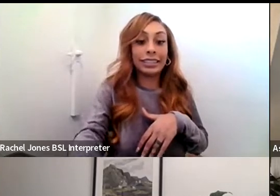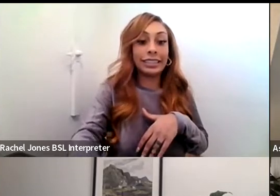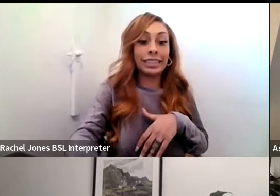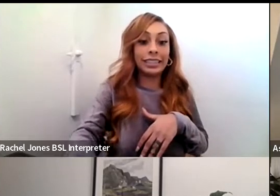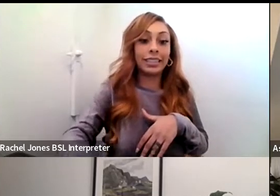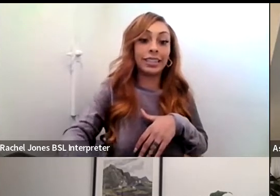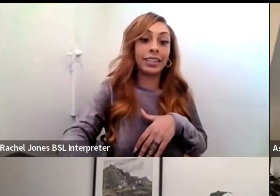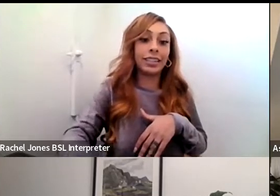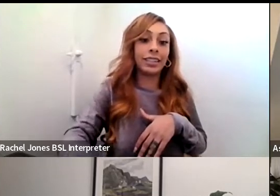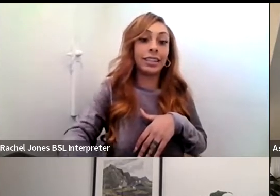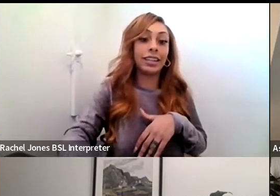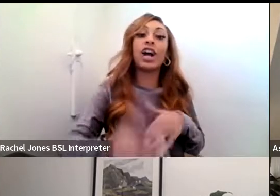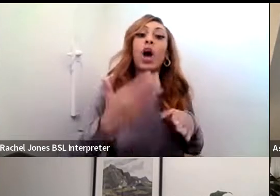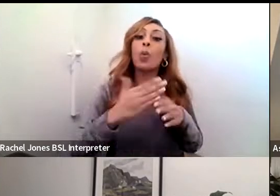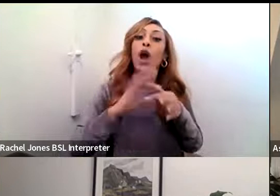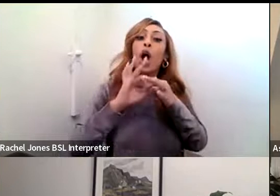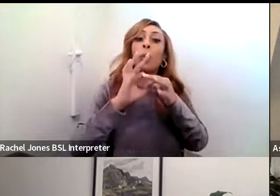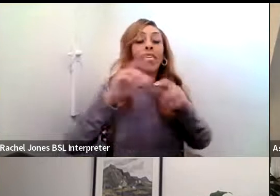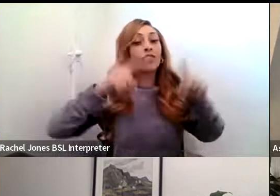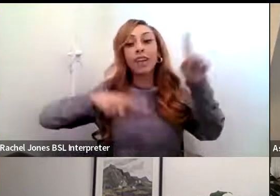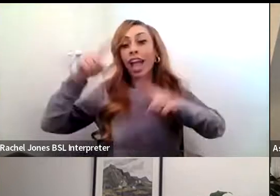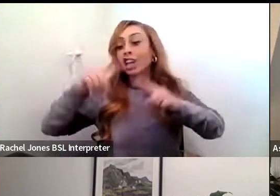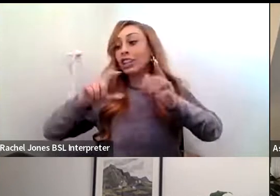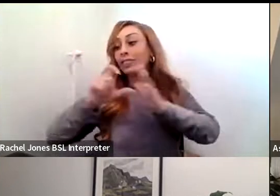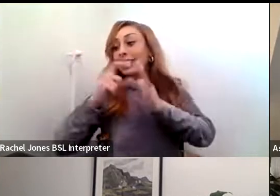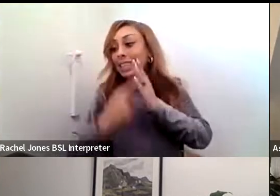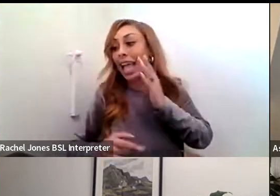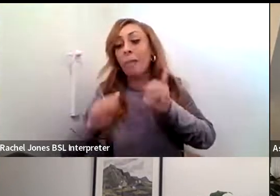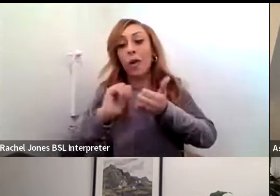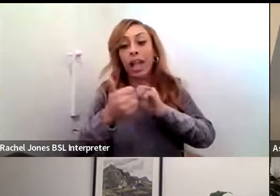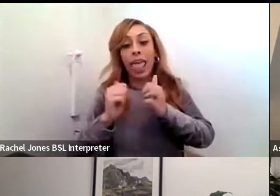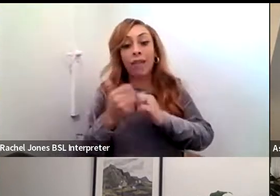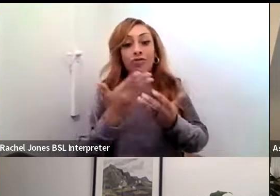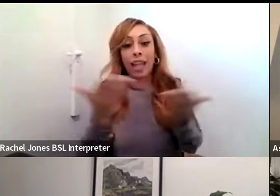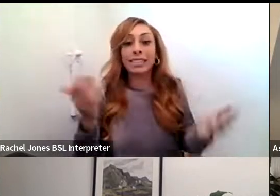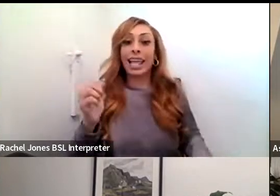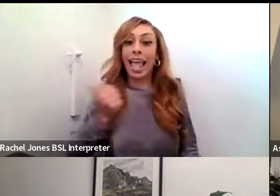with a range of disabled collaborators on, is the expectation of knowledge